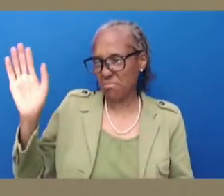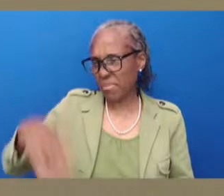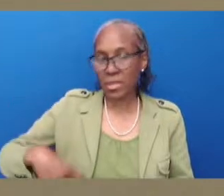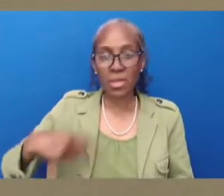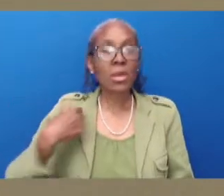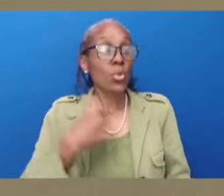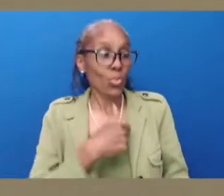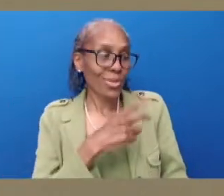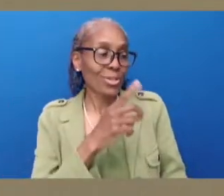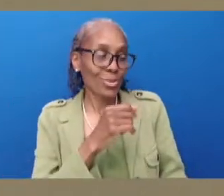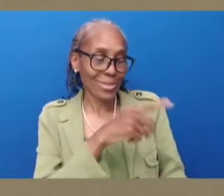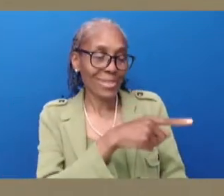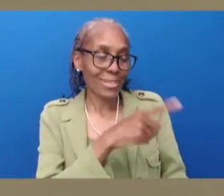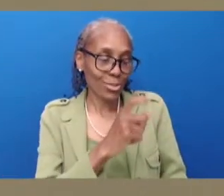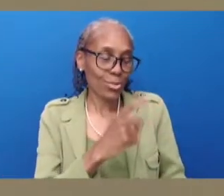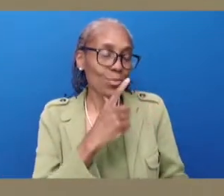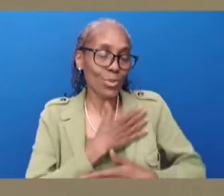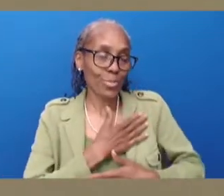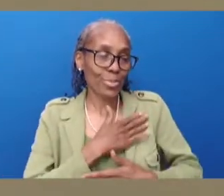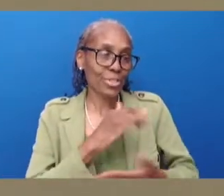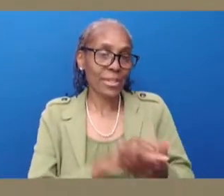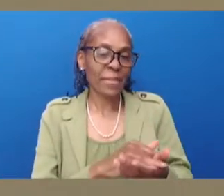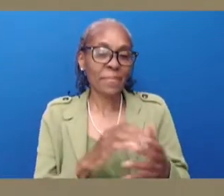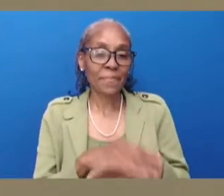BOARD THAT DIDN'T EVEN WANT